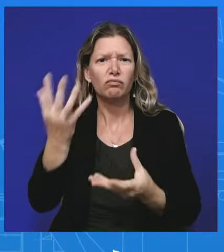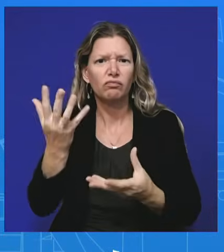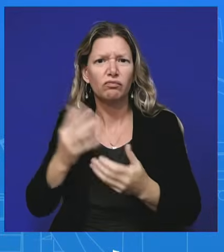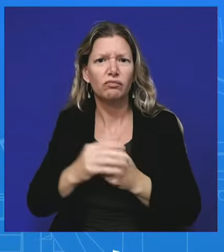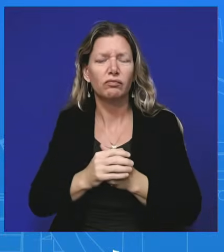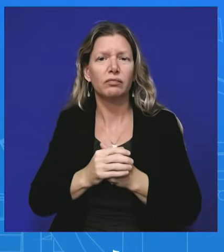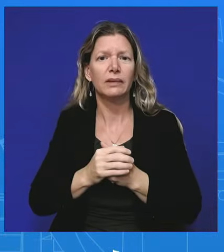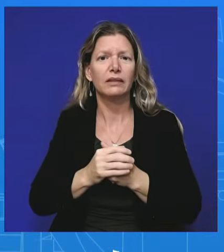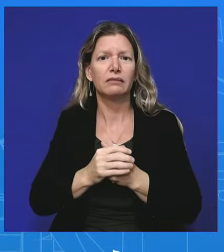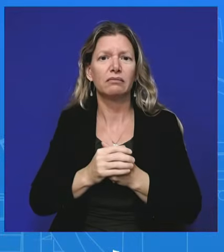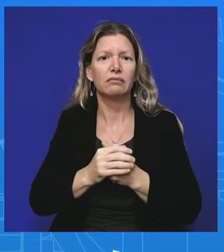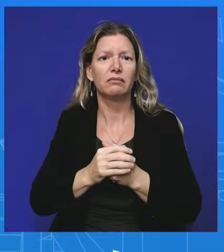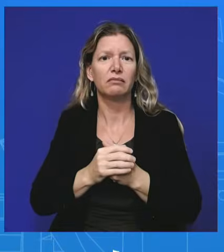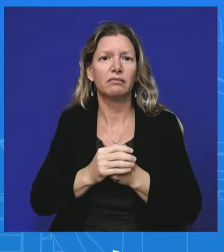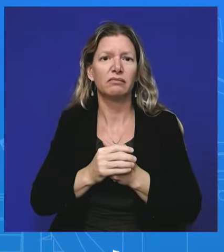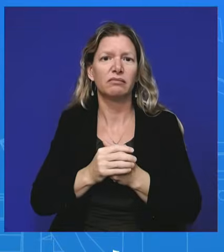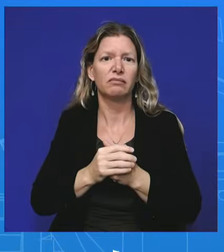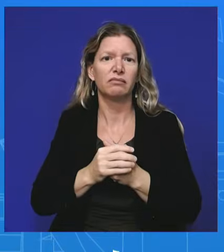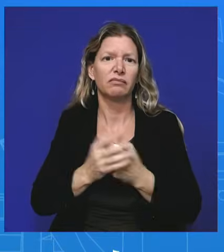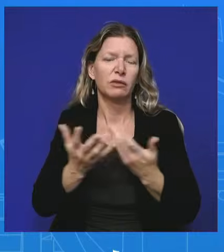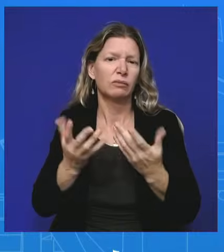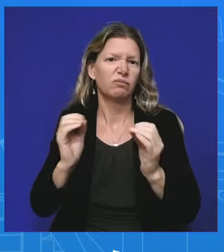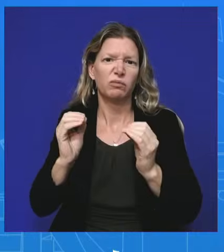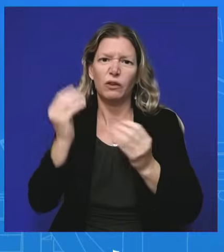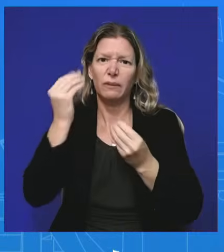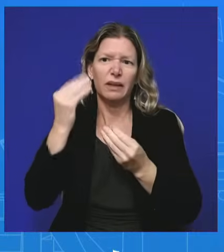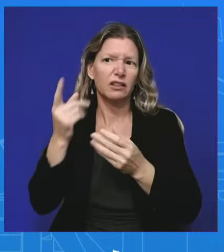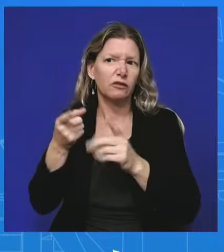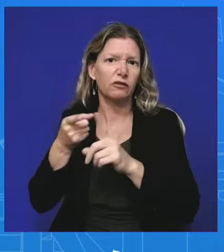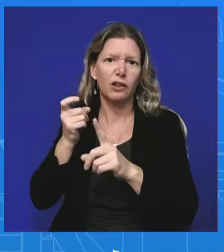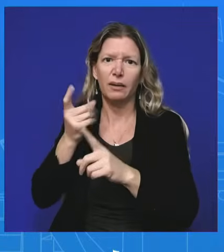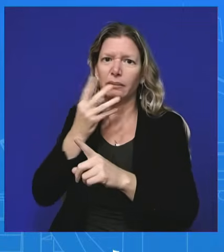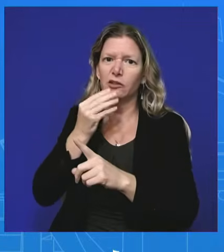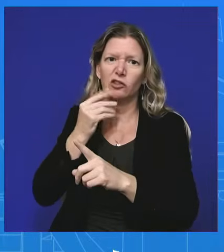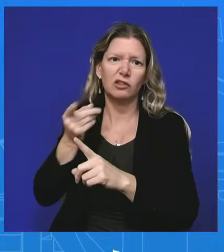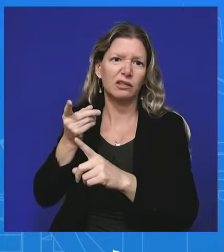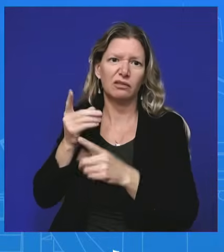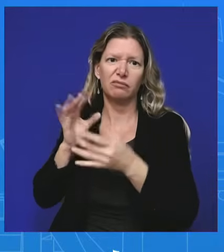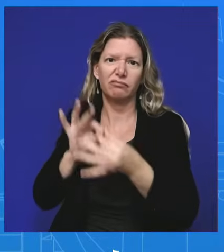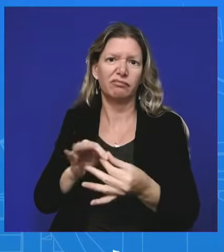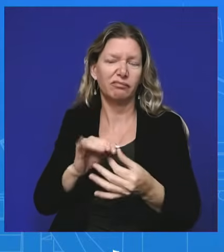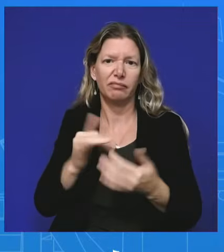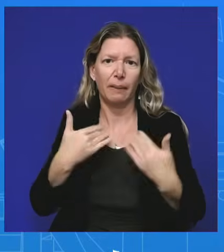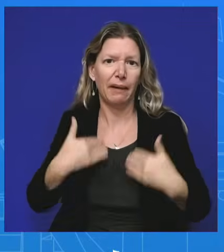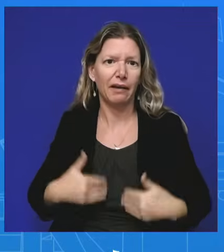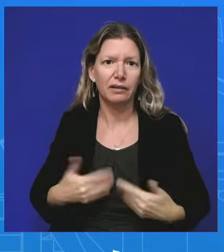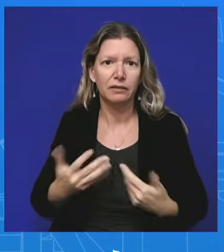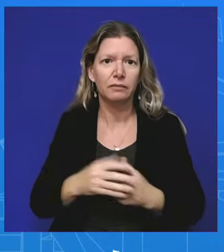The Press: Okay. The five American hostages who are still unaccounted for -- Mr. Kirby: Correct. The Press: -- is there any new intelligence